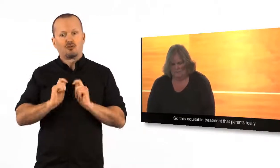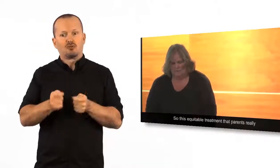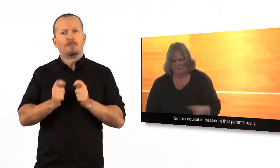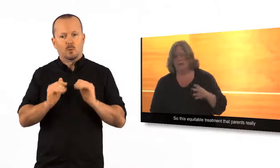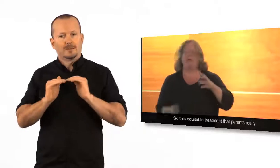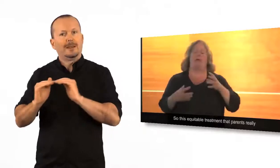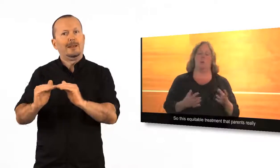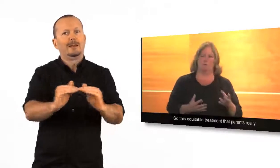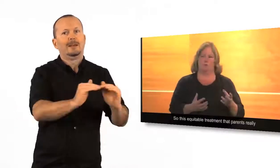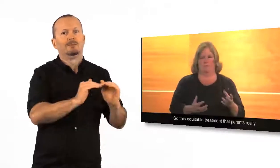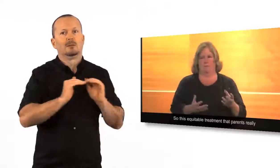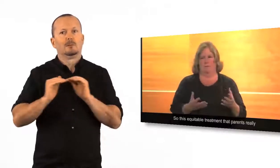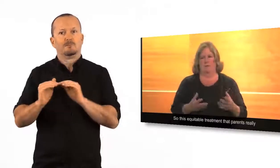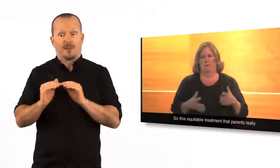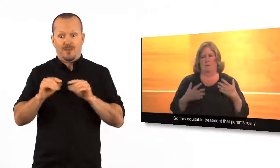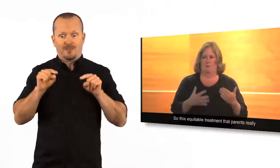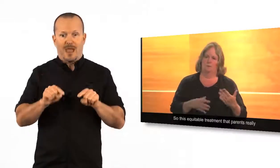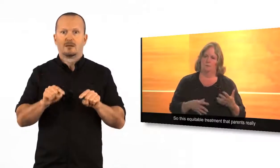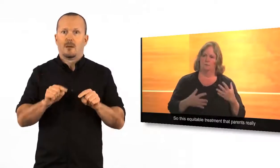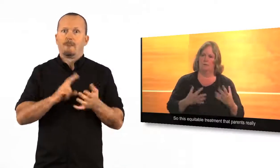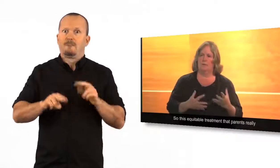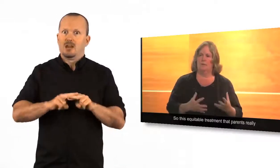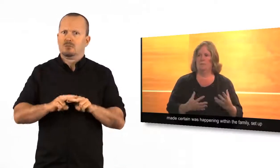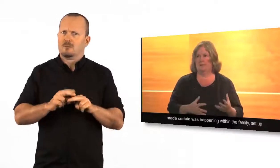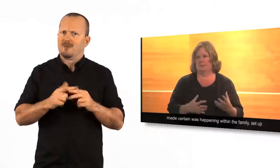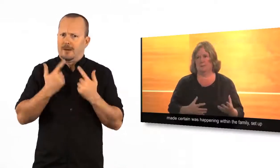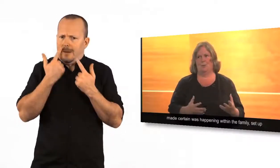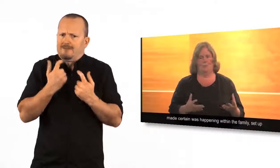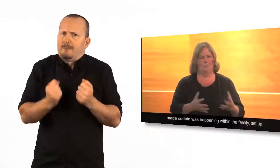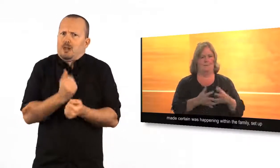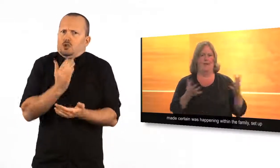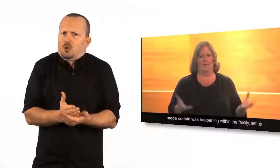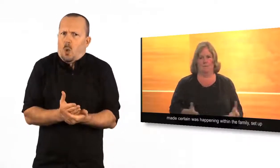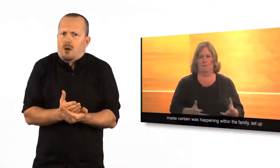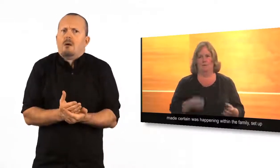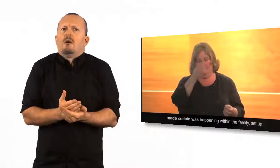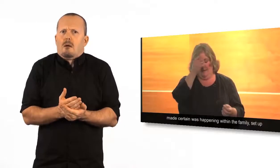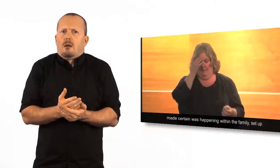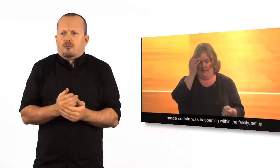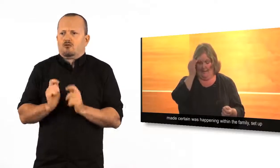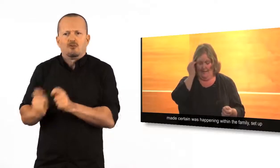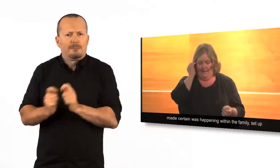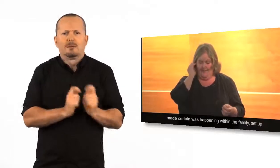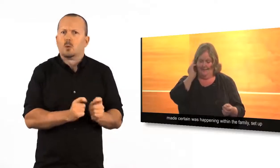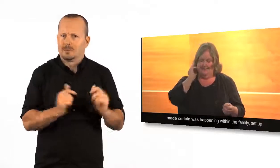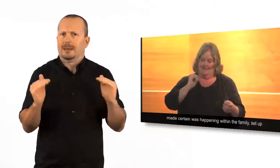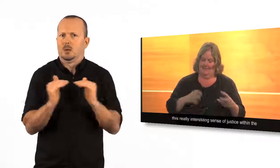So this equitable treatment that parents really made certain was happening in the family set